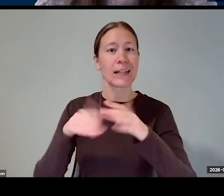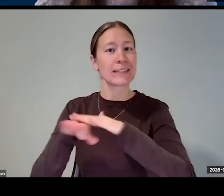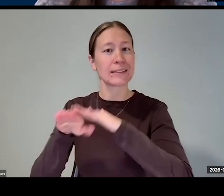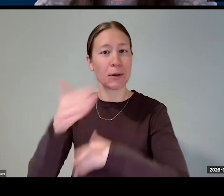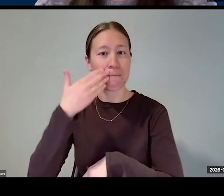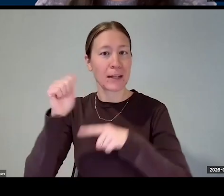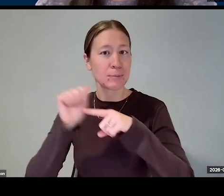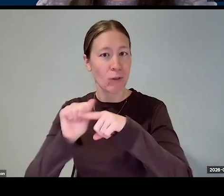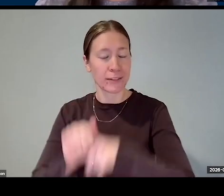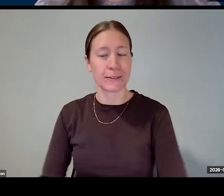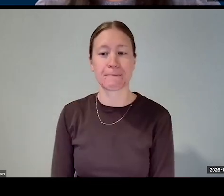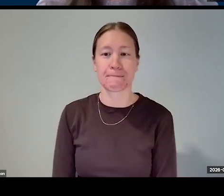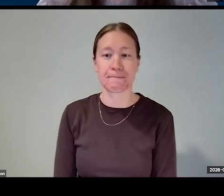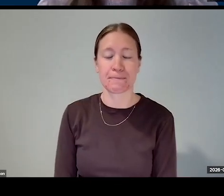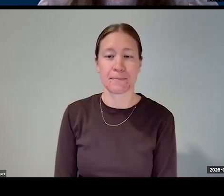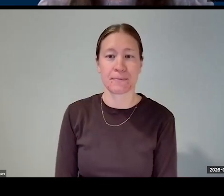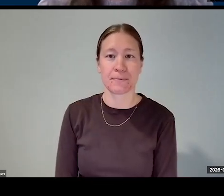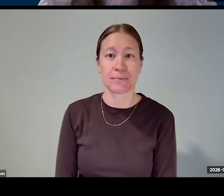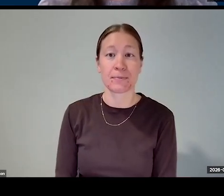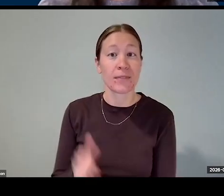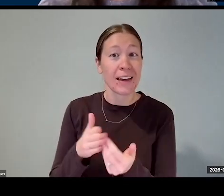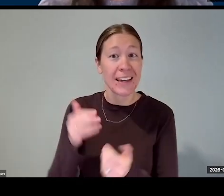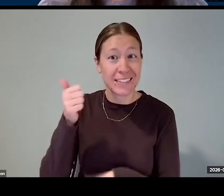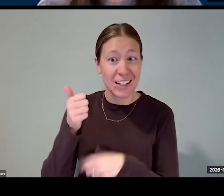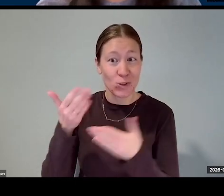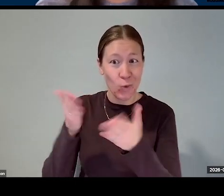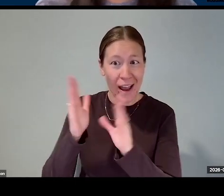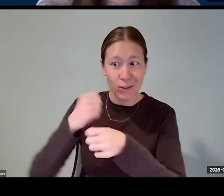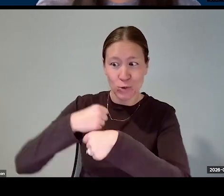So one of the easiest ways to make an accessible slide deck is